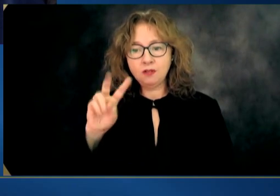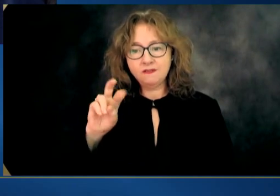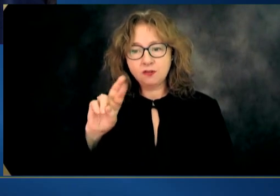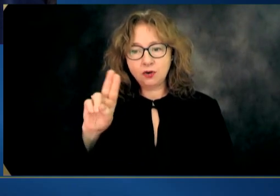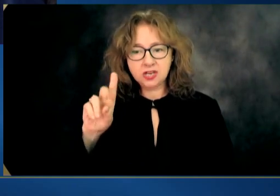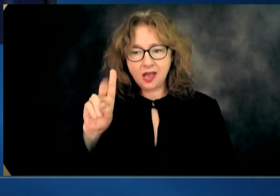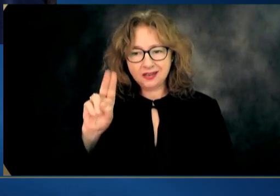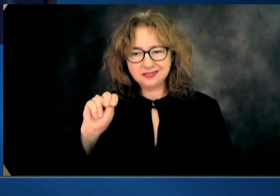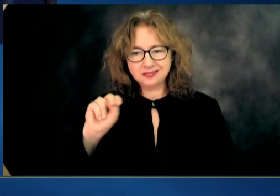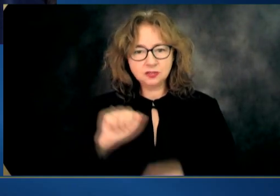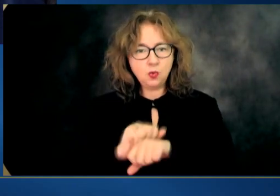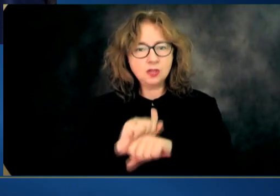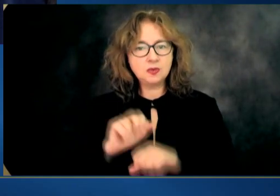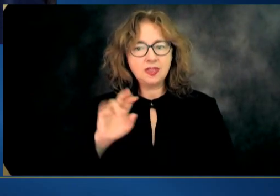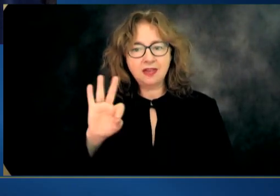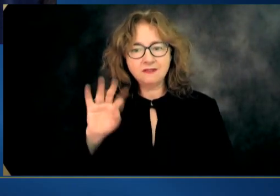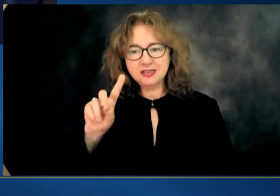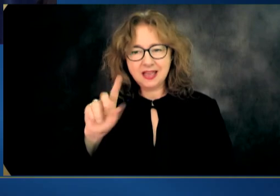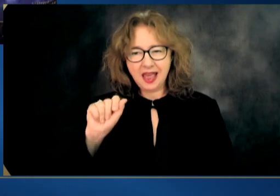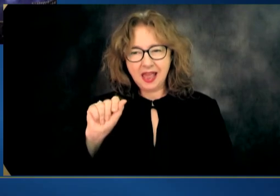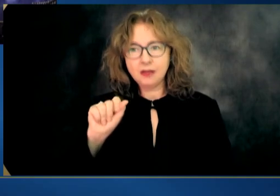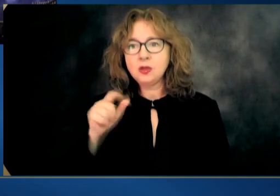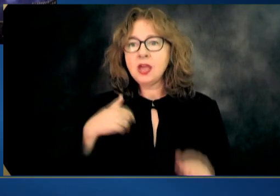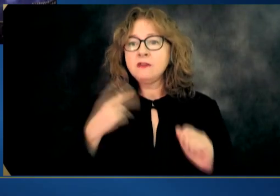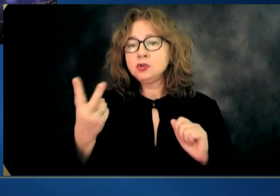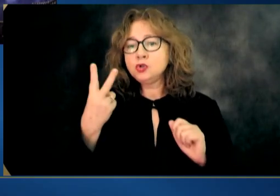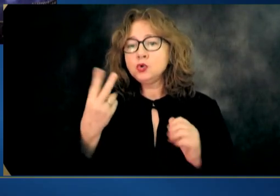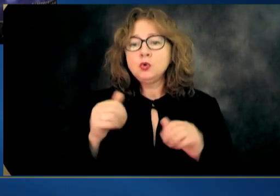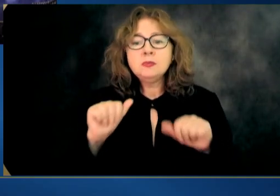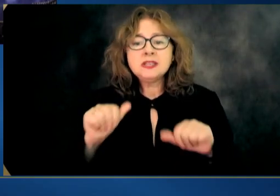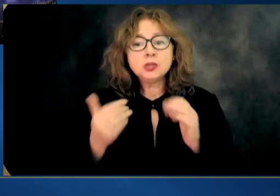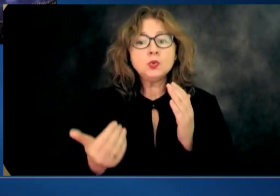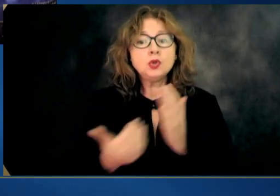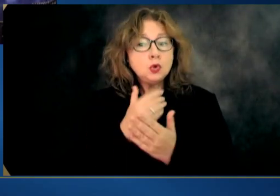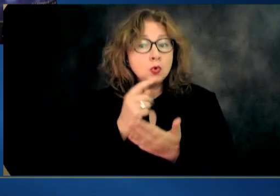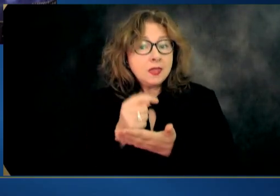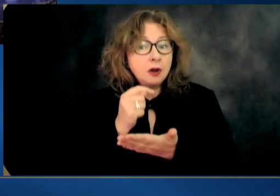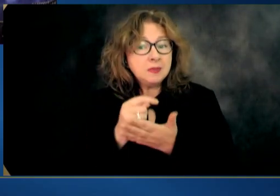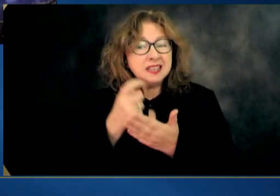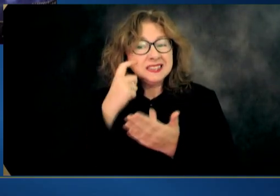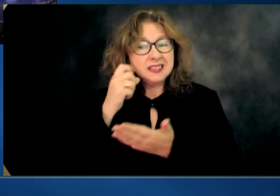us about two new potentially curative therapies that were recently approved.